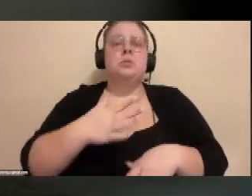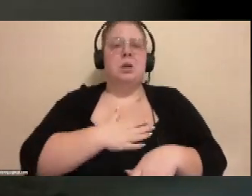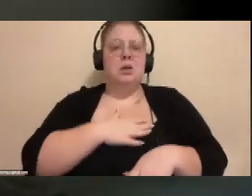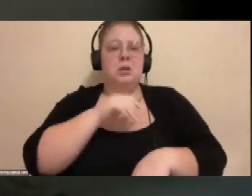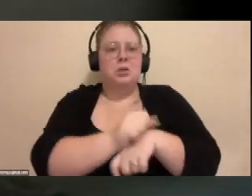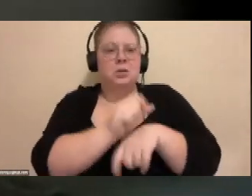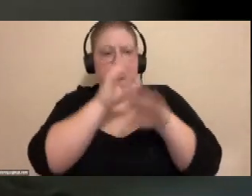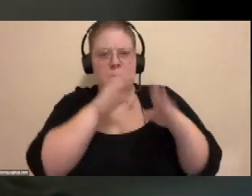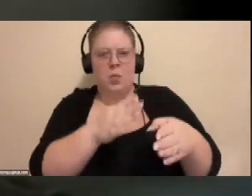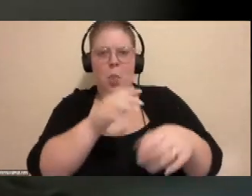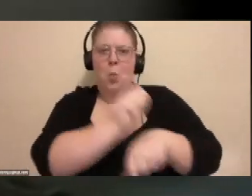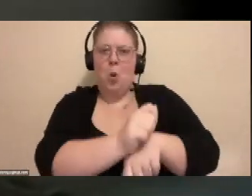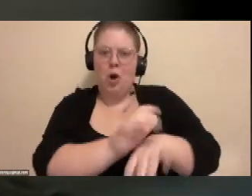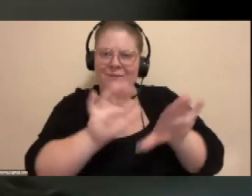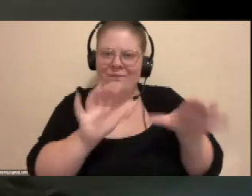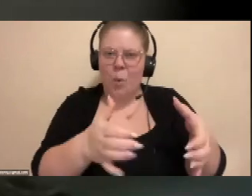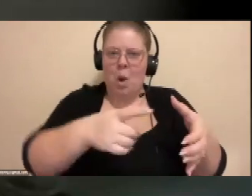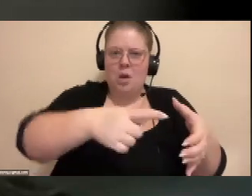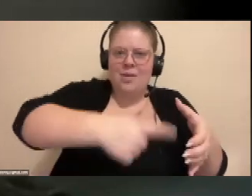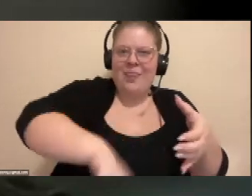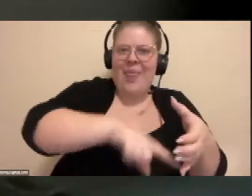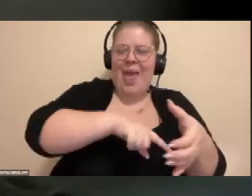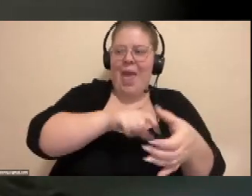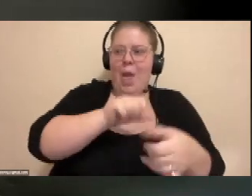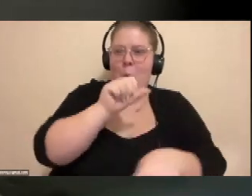with abilities to be able to live in the community,